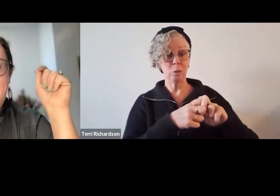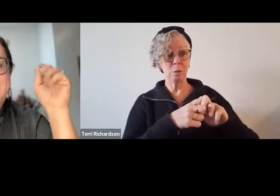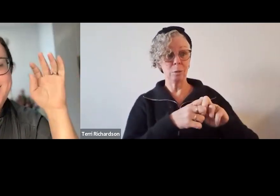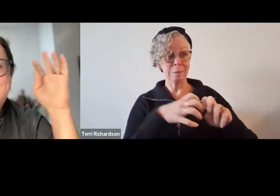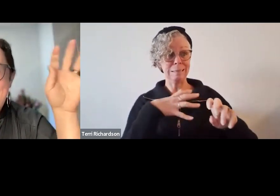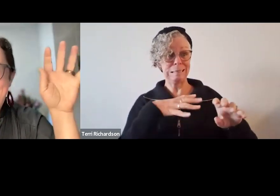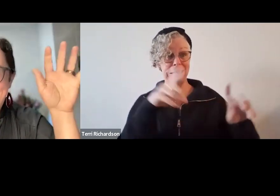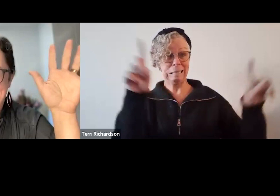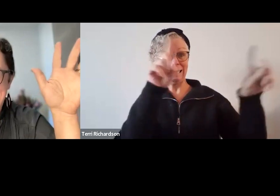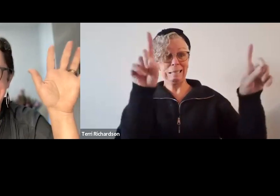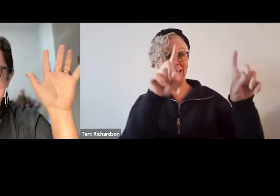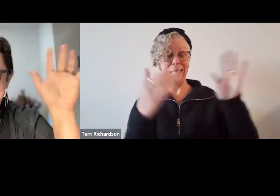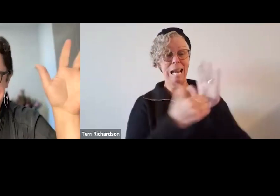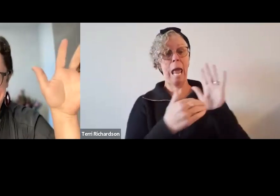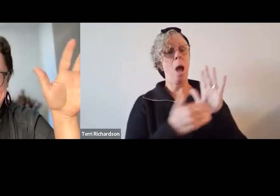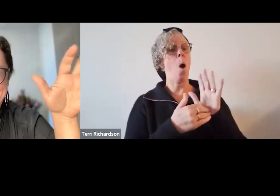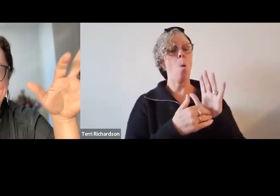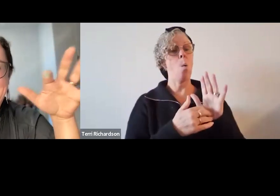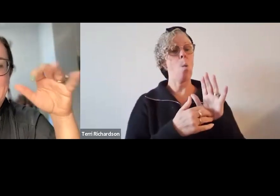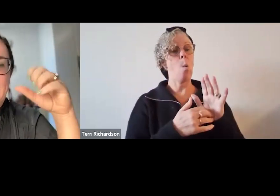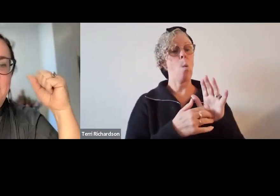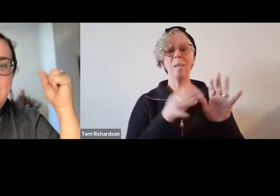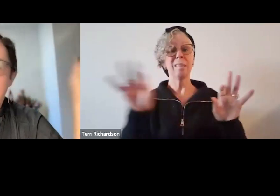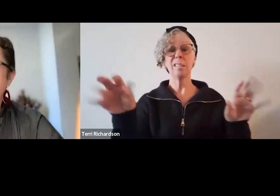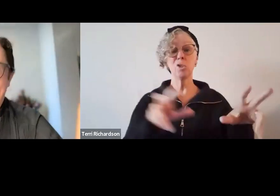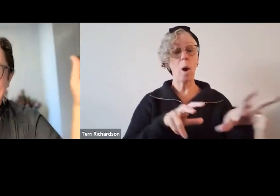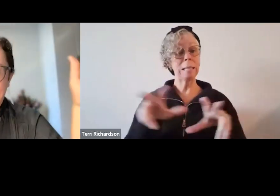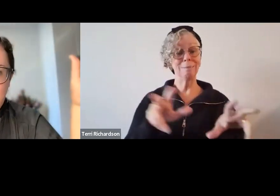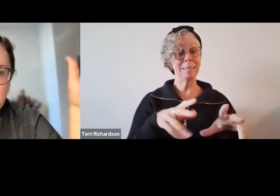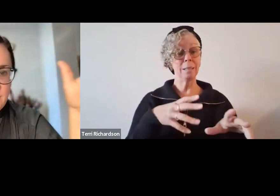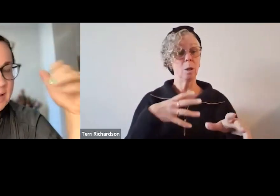This is not an academic exercise, we're not muddling through, OK.